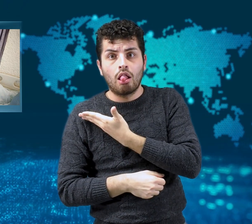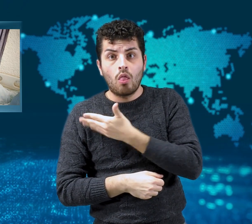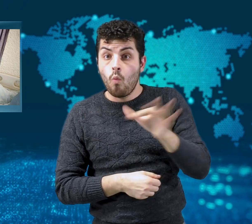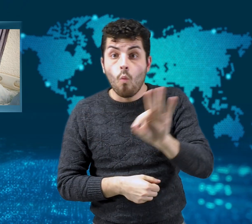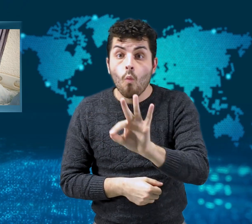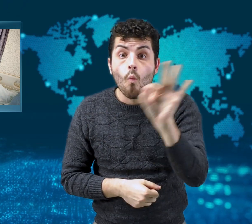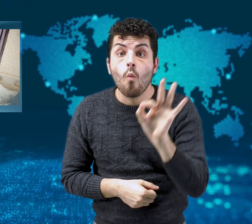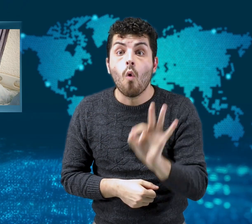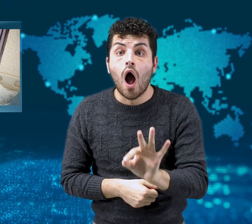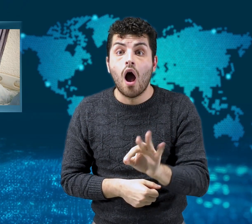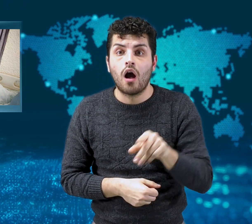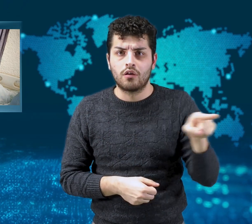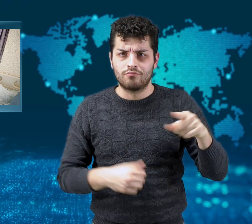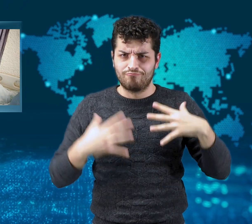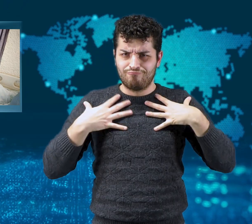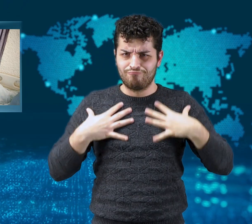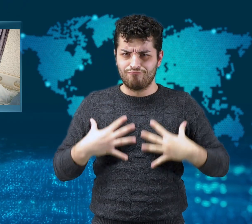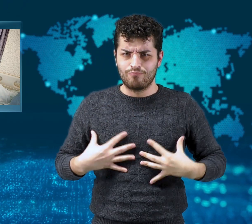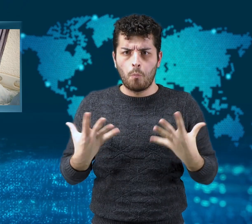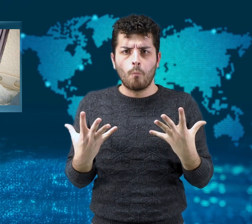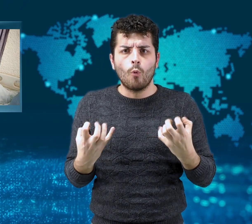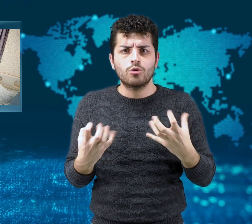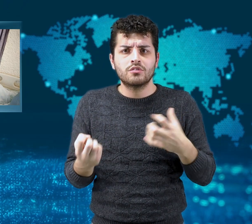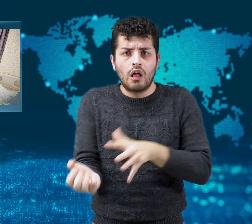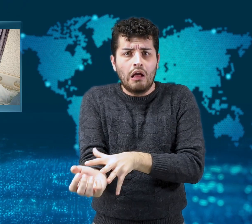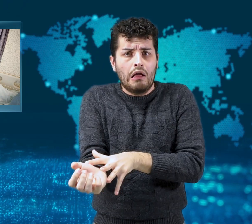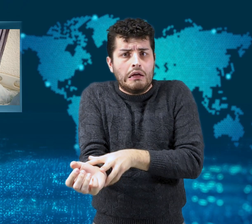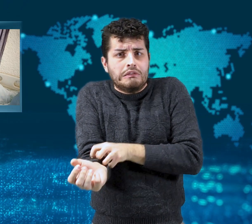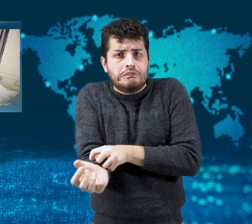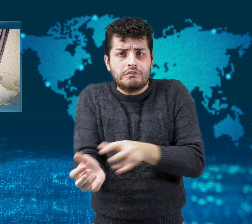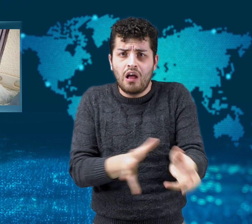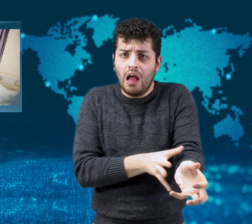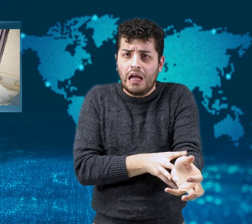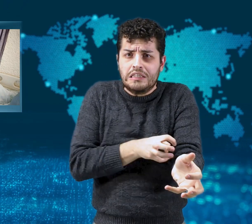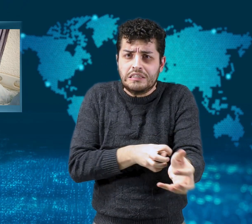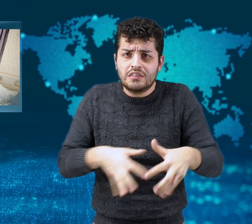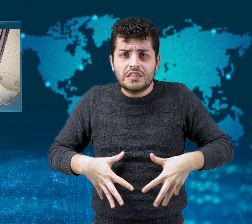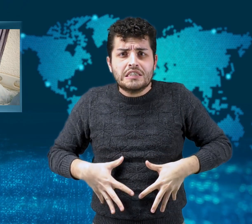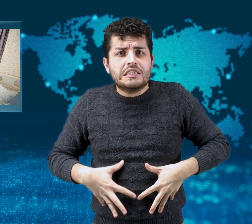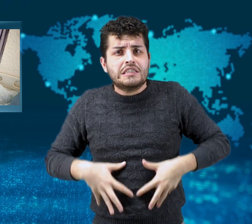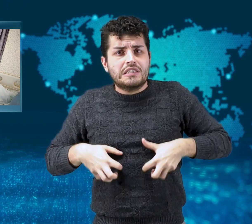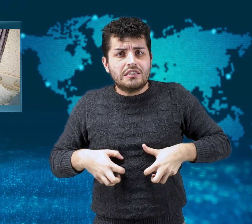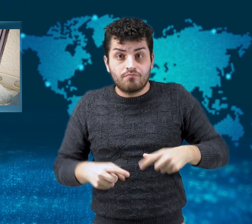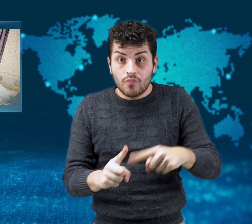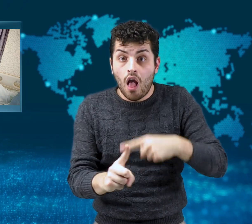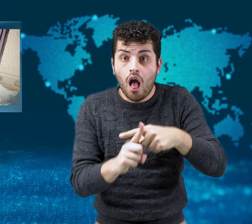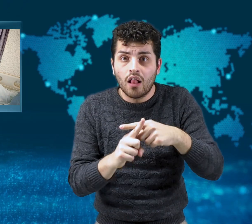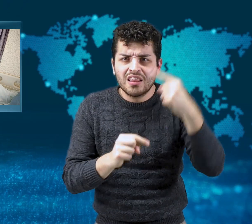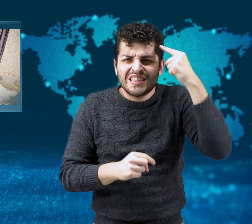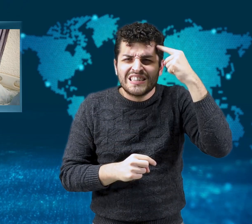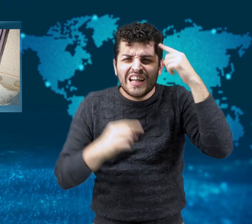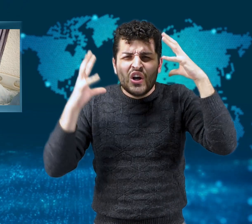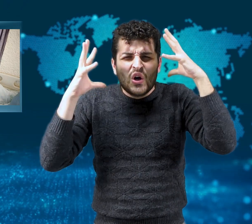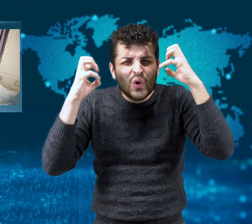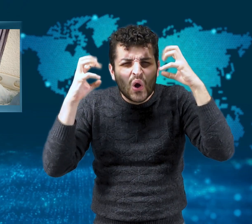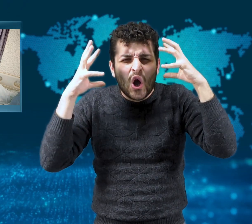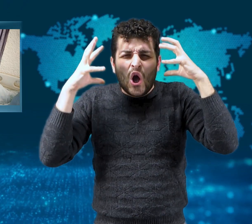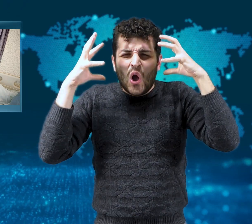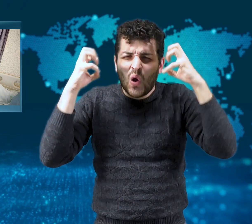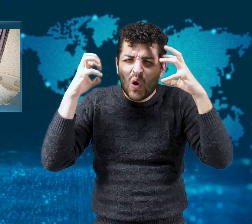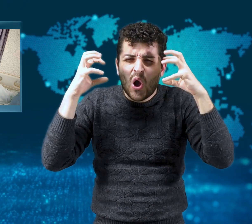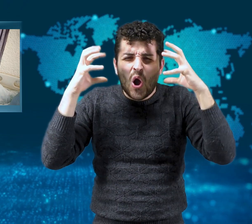He is now receiving medical treatment in an Arab hospital,